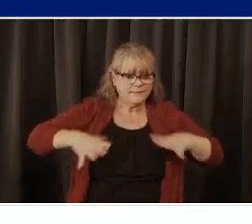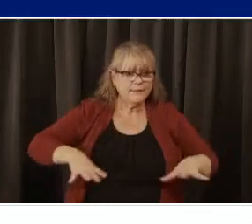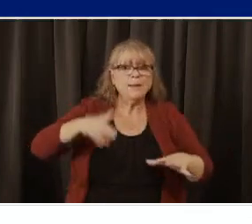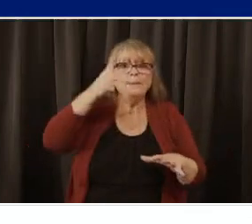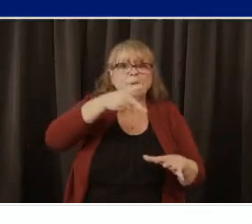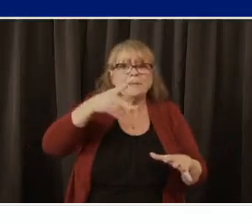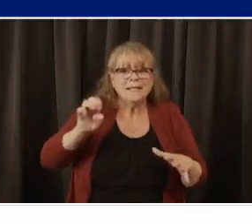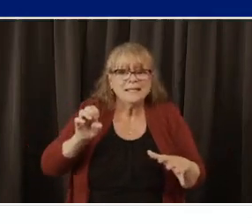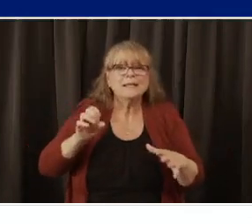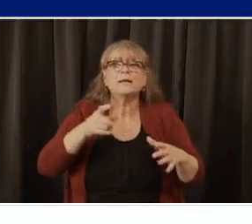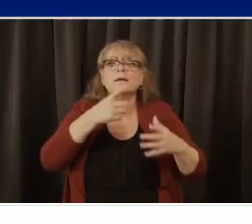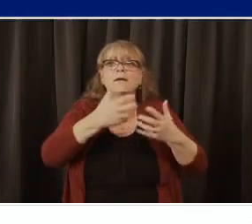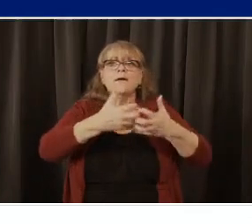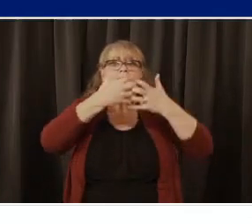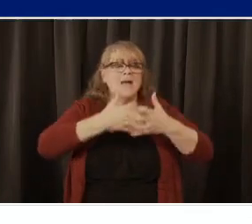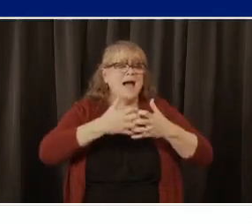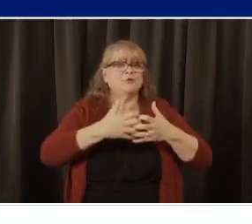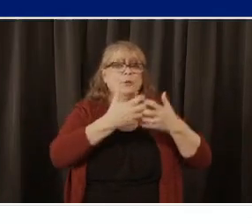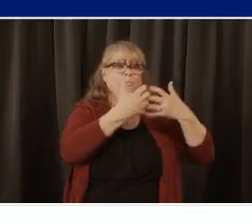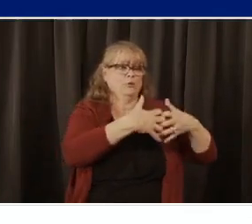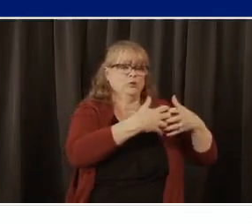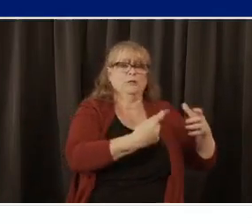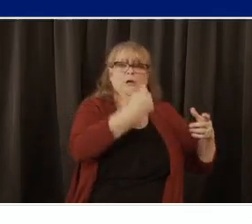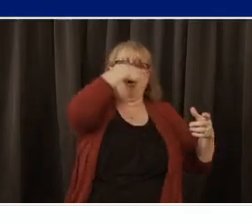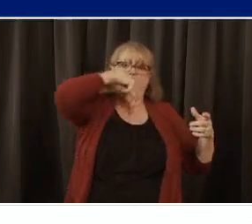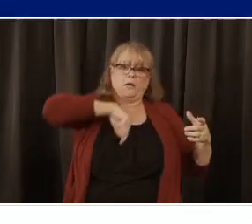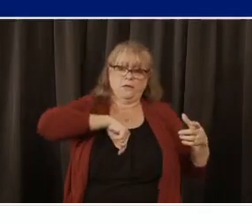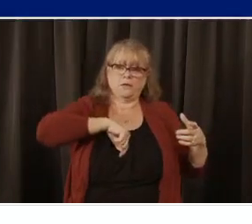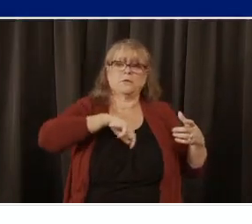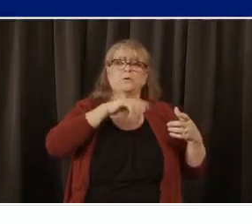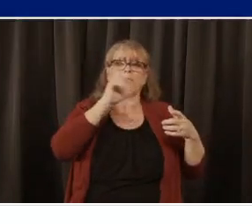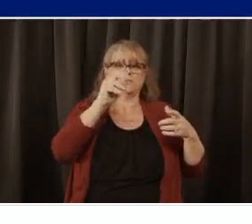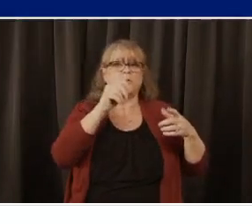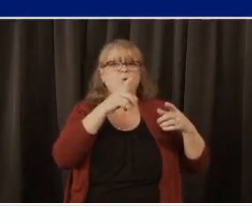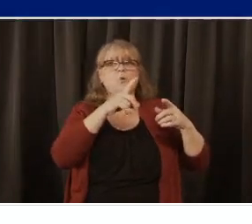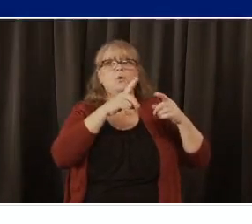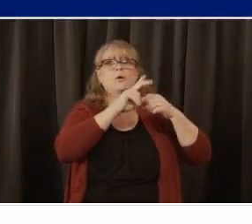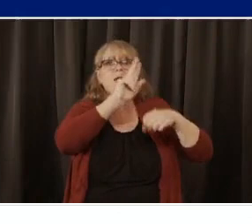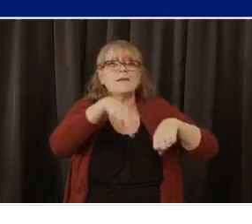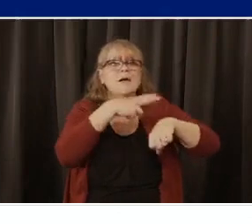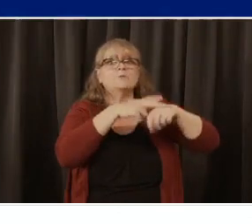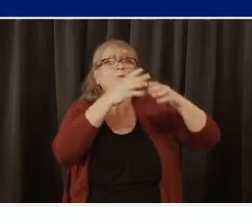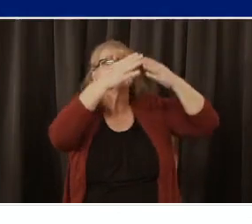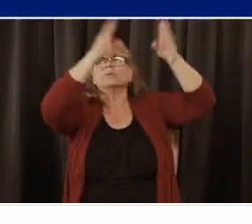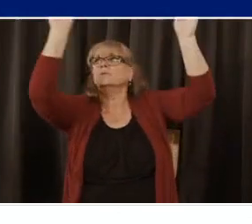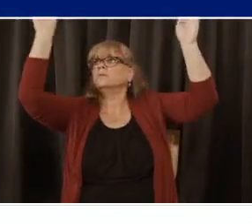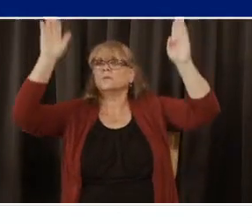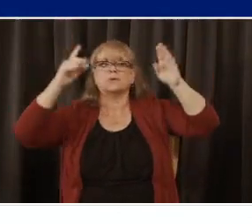for several days, sometimes even only a day at a time. So under the governor's leadership